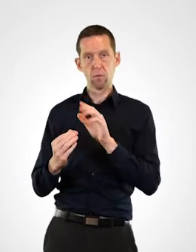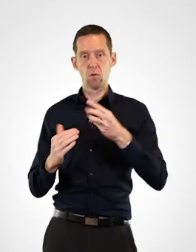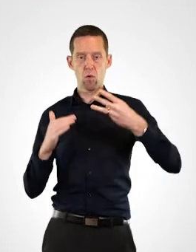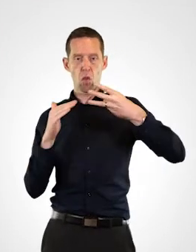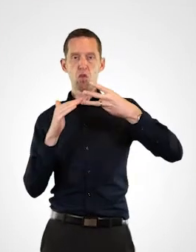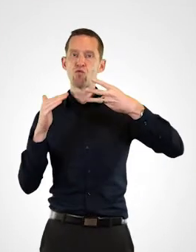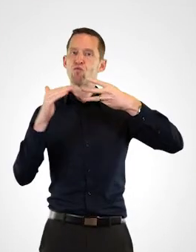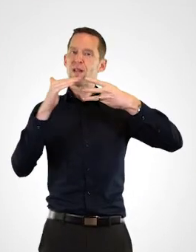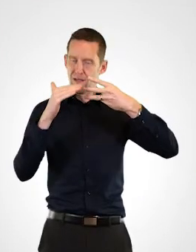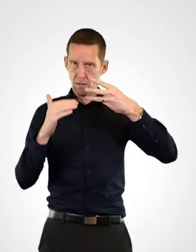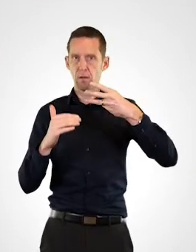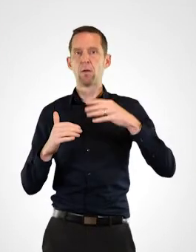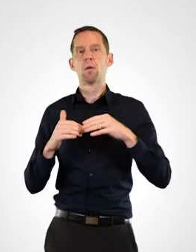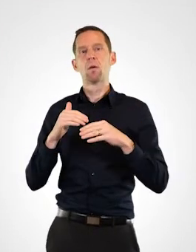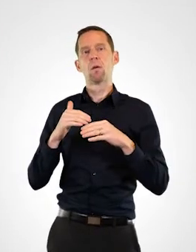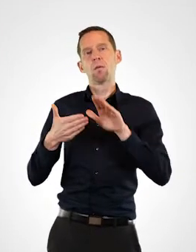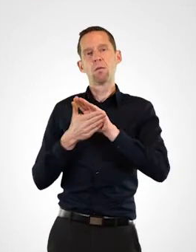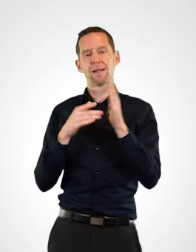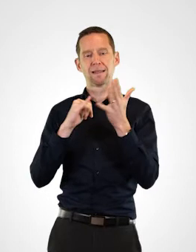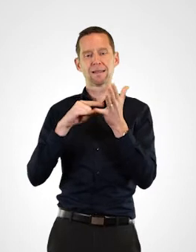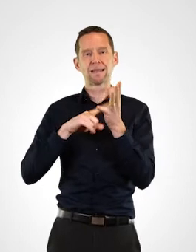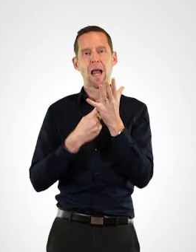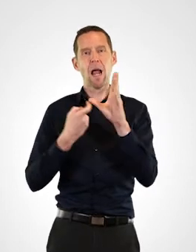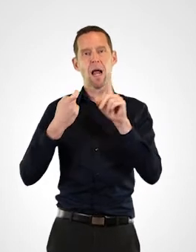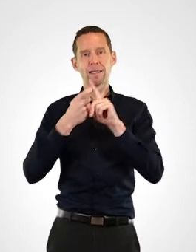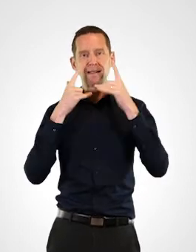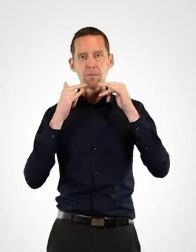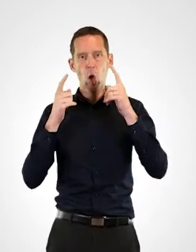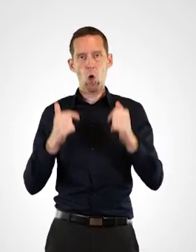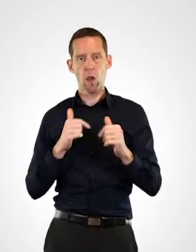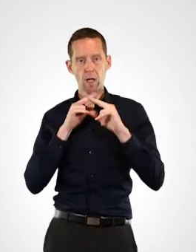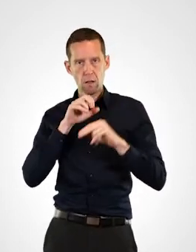the three developmental levels of the Stark Assessment of Early Vocal Development -